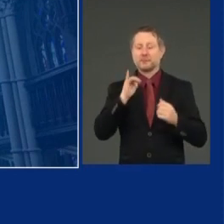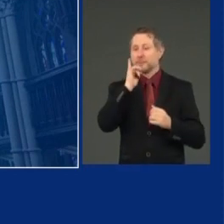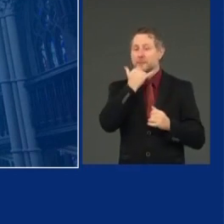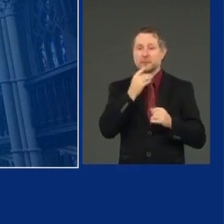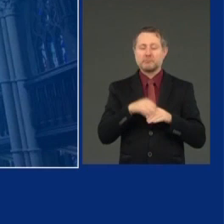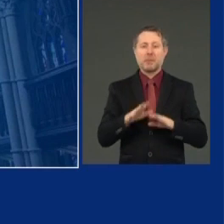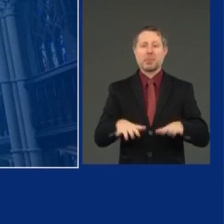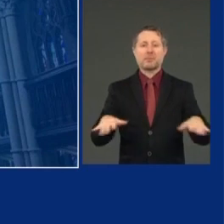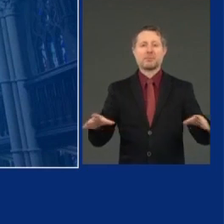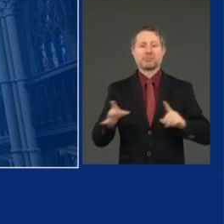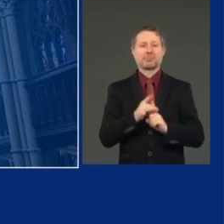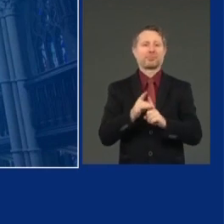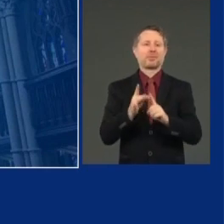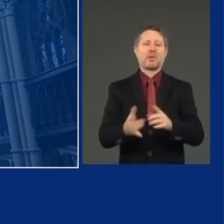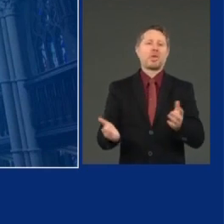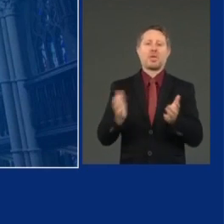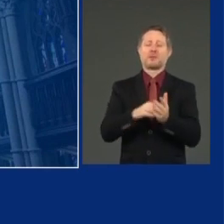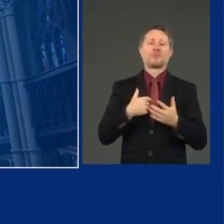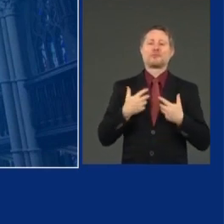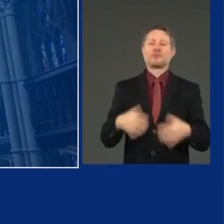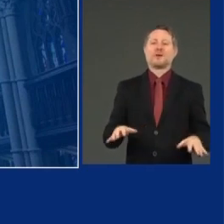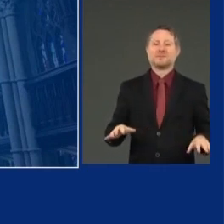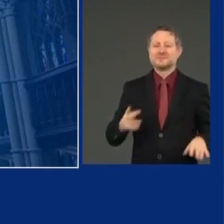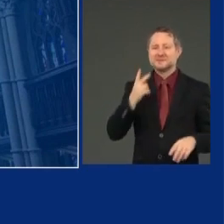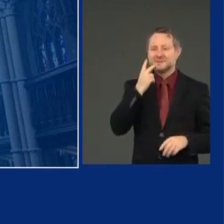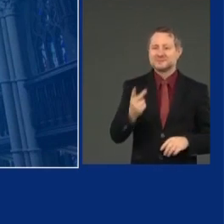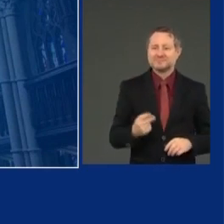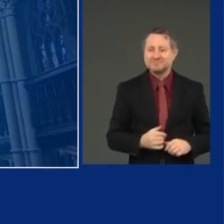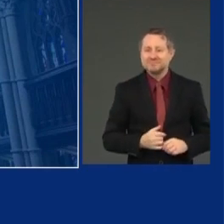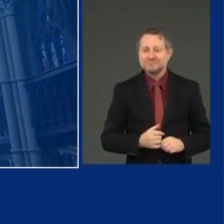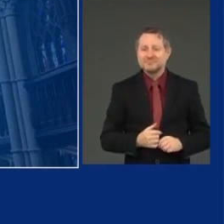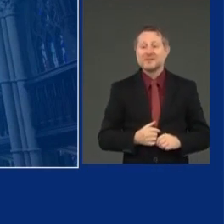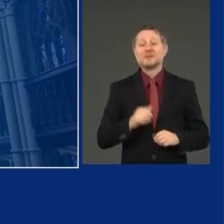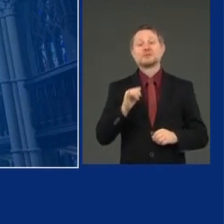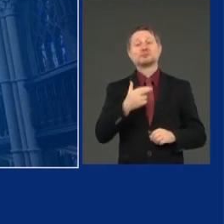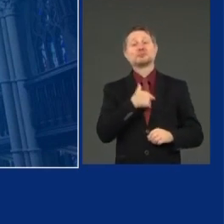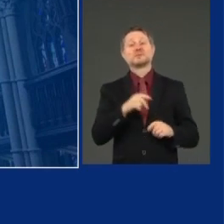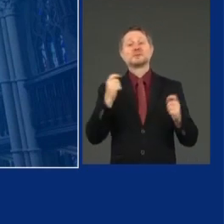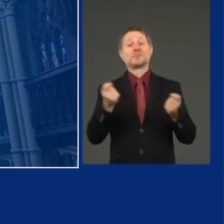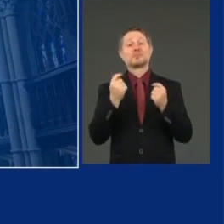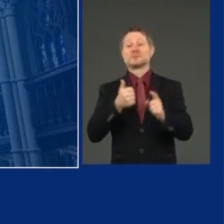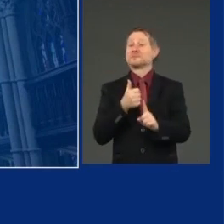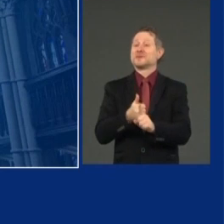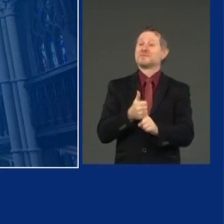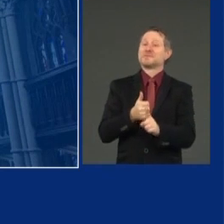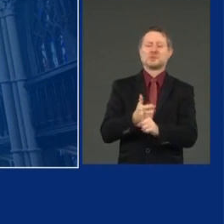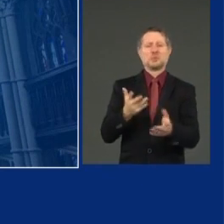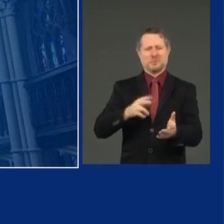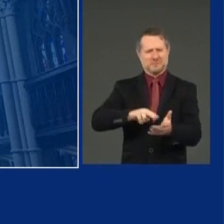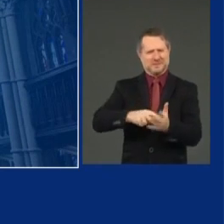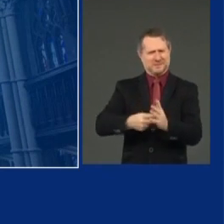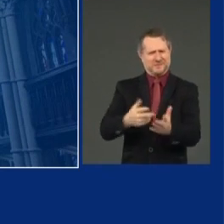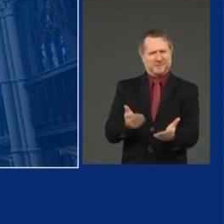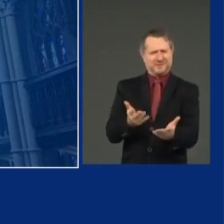DO IT SAFELY AND DO IT SMARTLY.